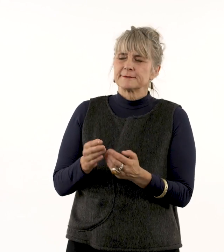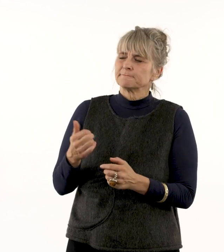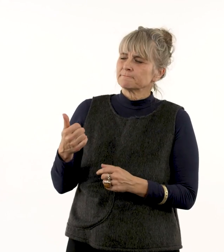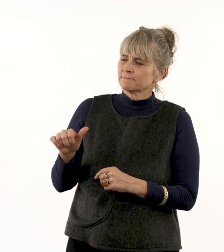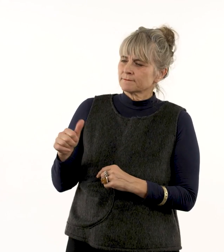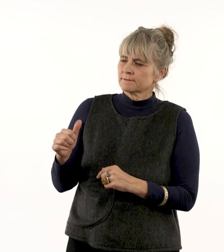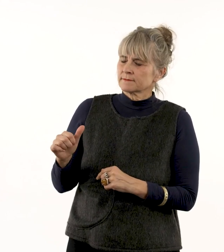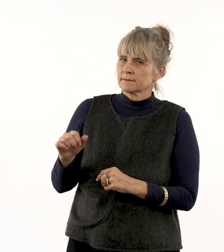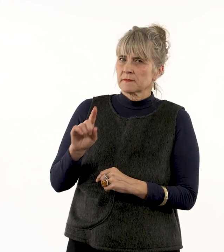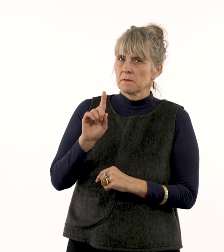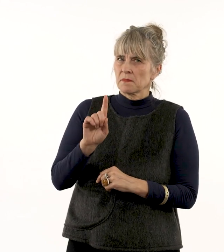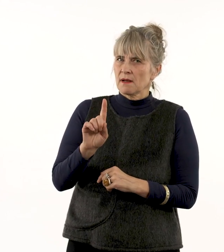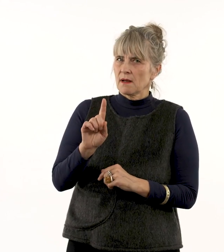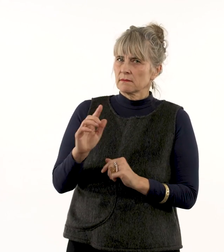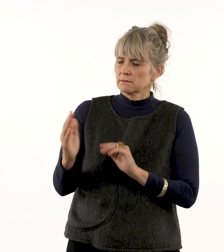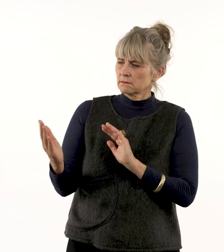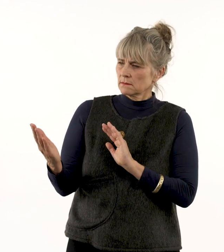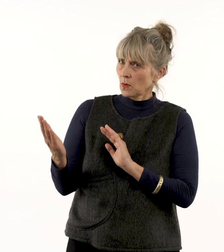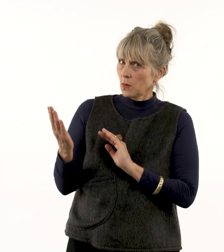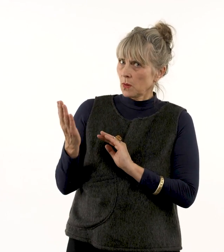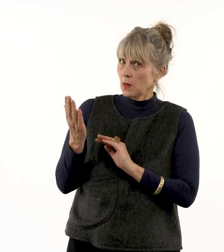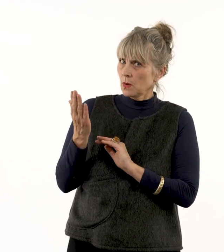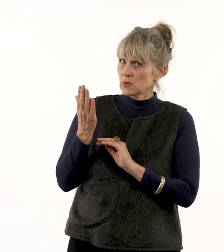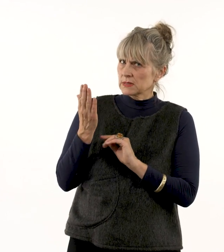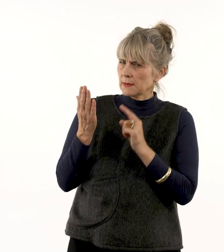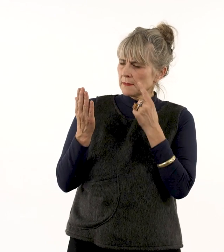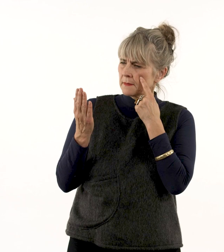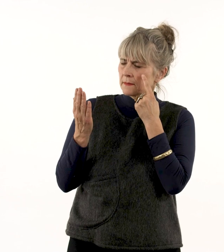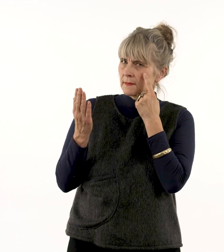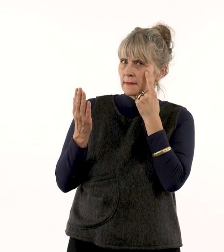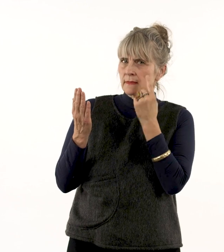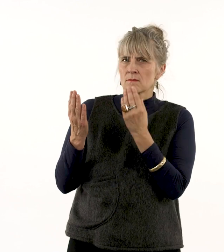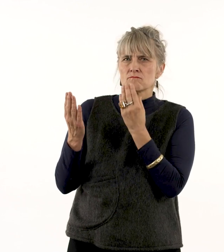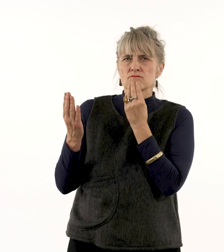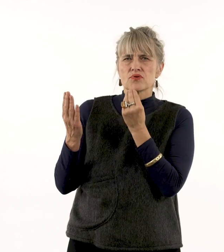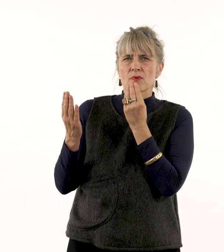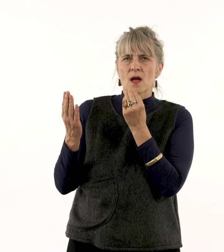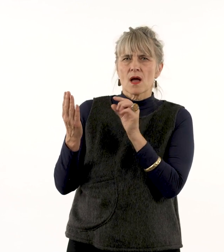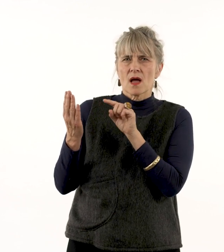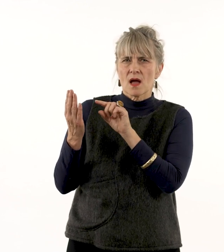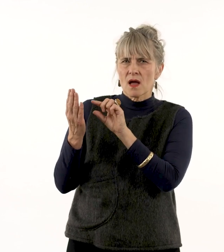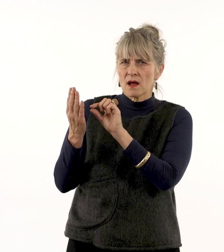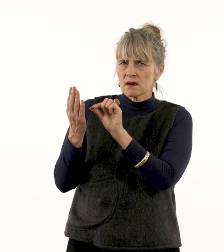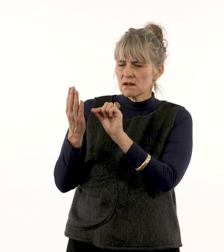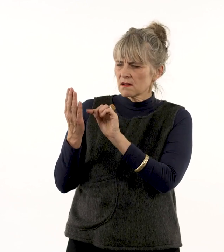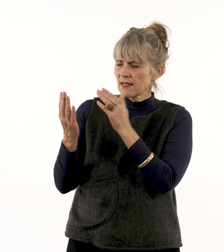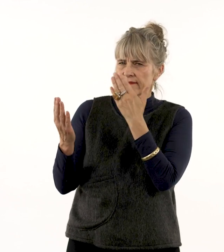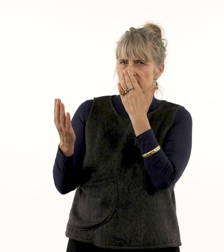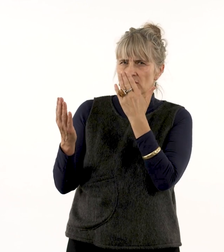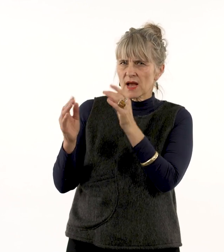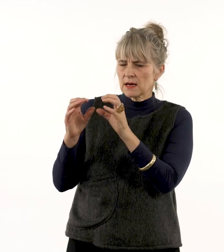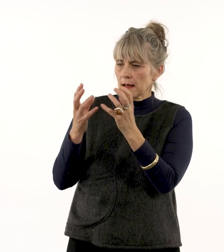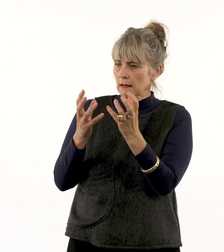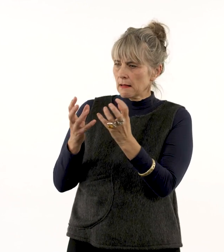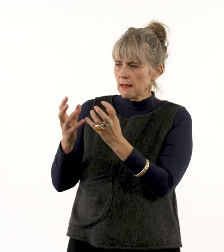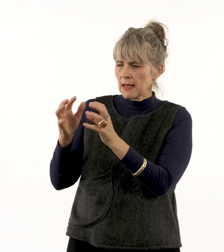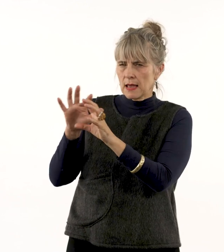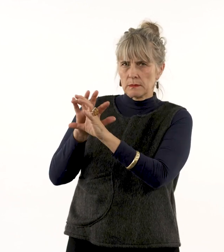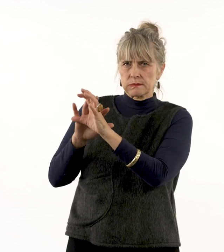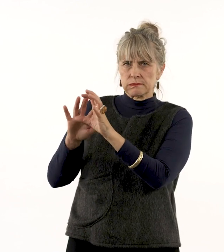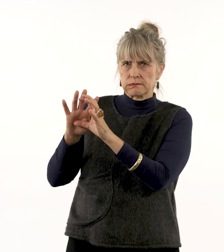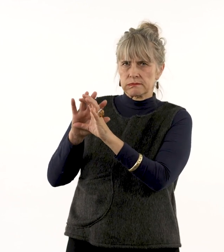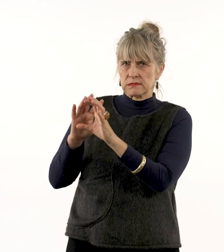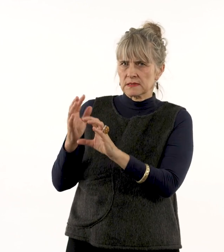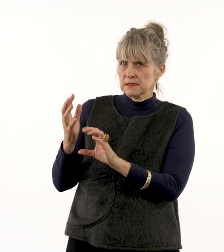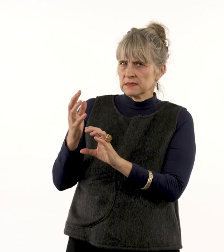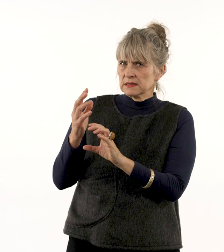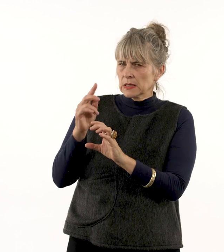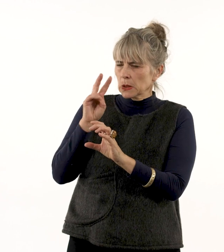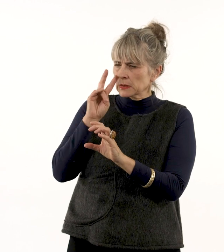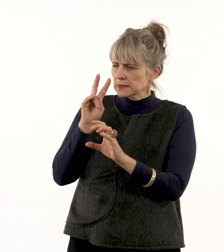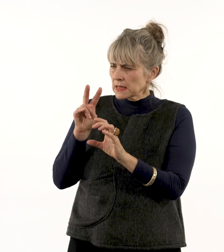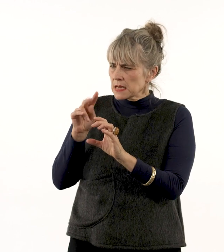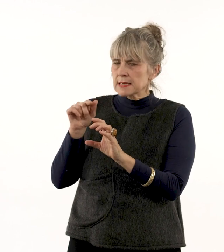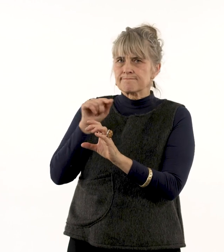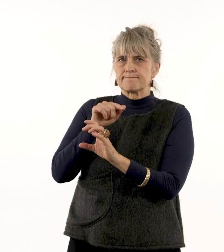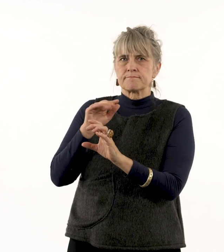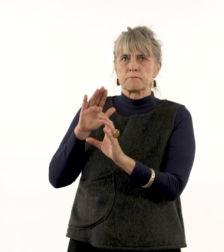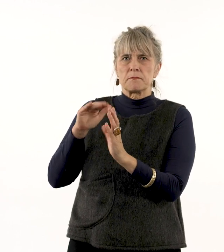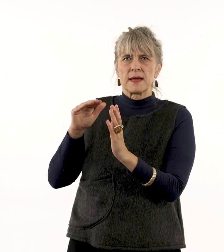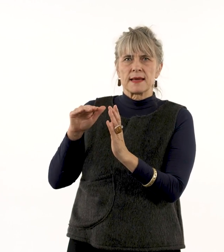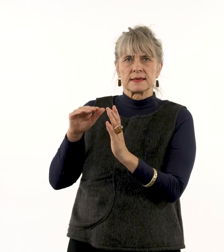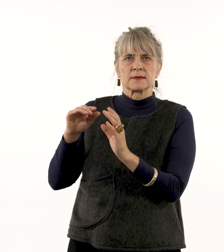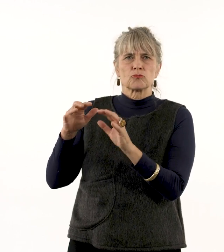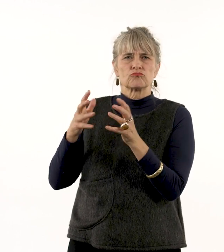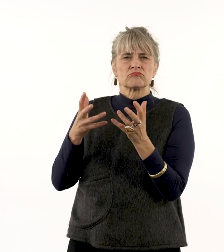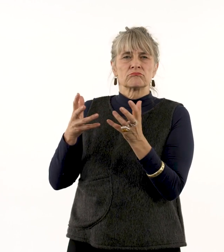But up close, a brown tint stains the cloud mass in the foreground.